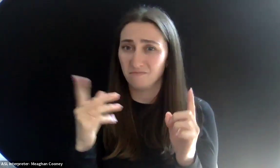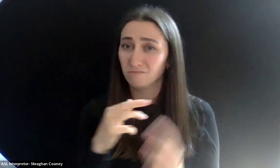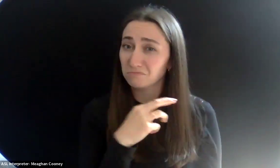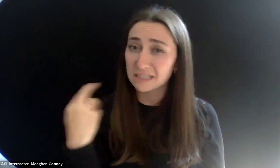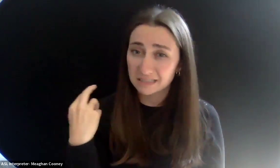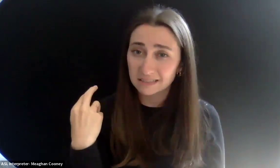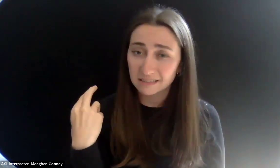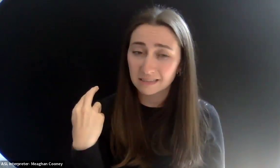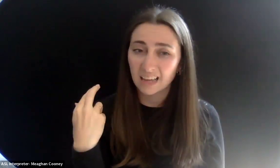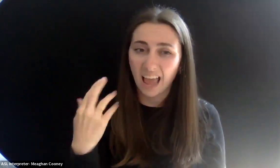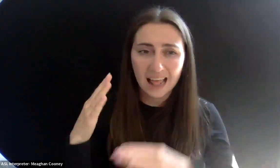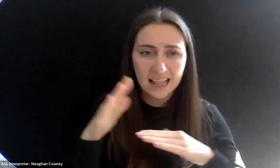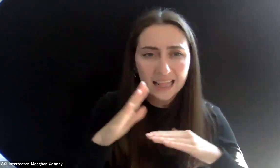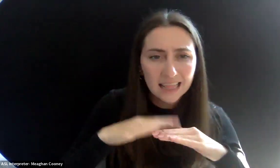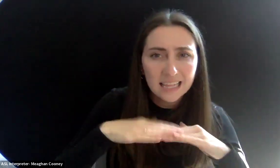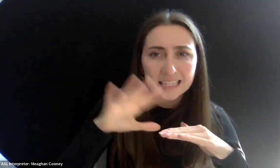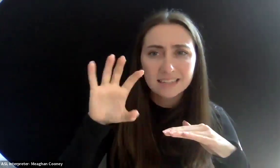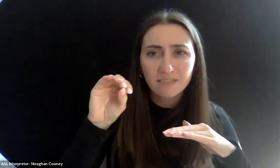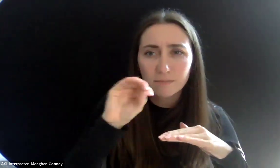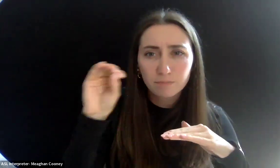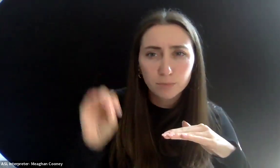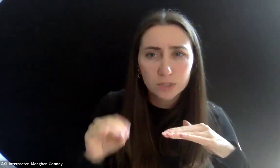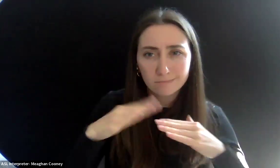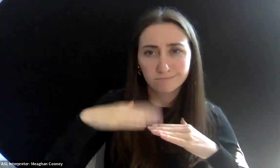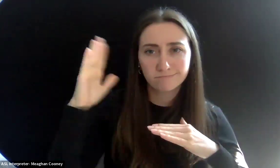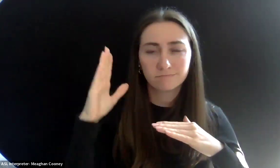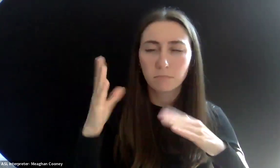At least fifty half or more, half, half or more are subject